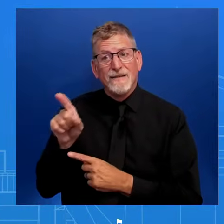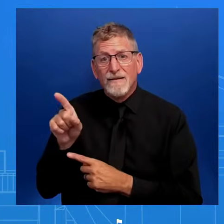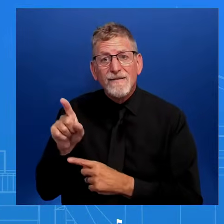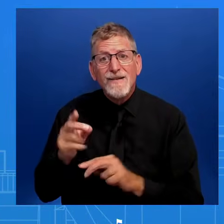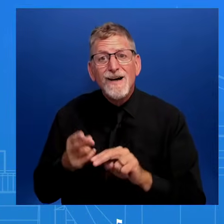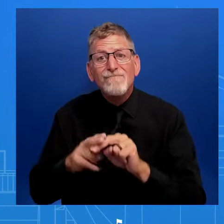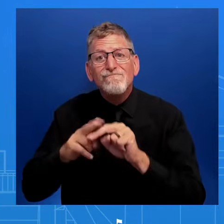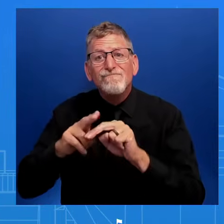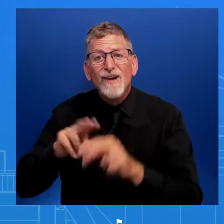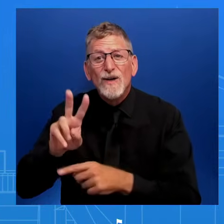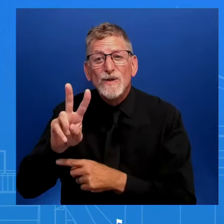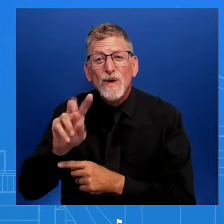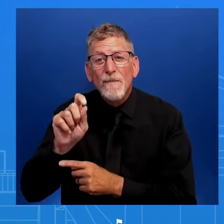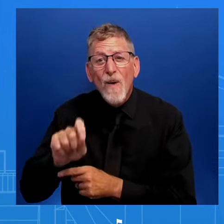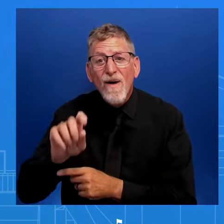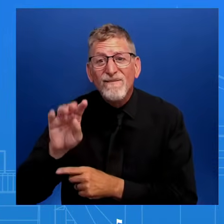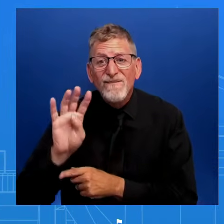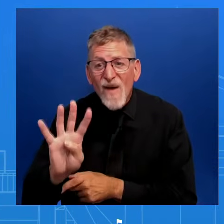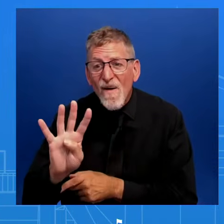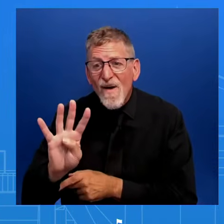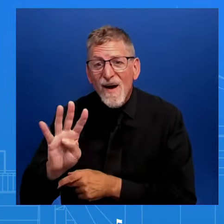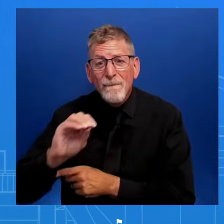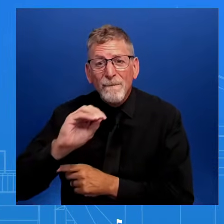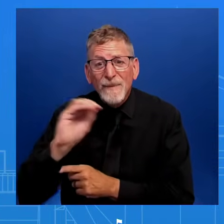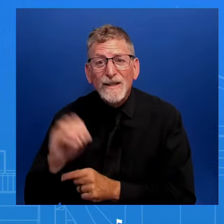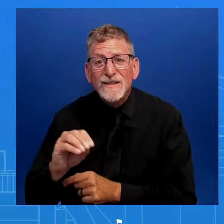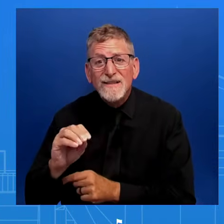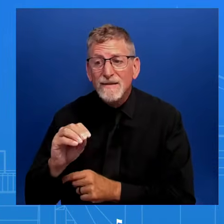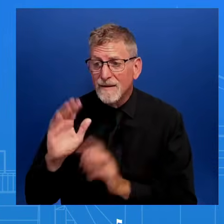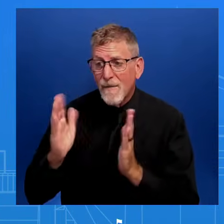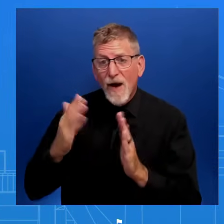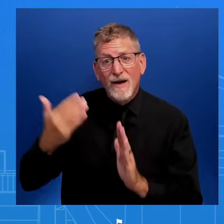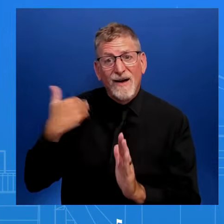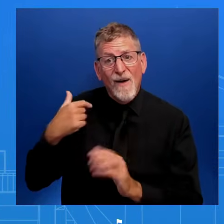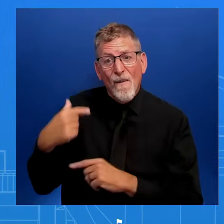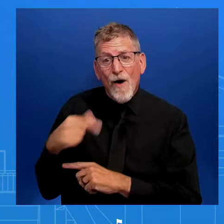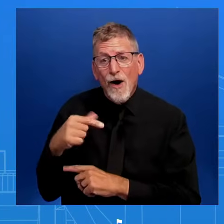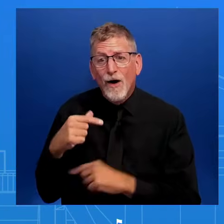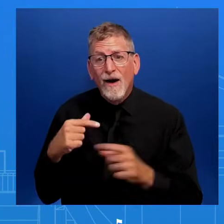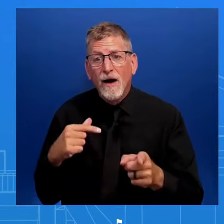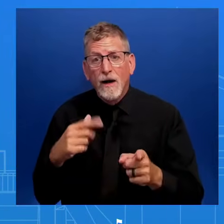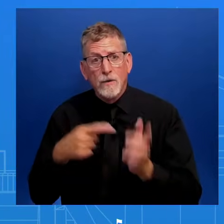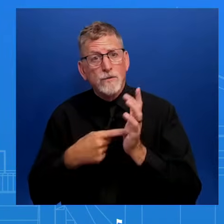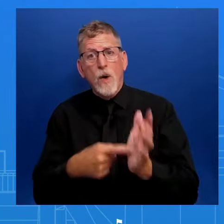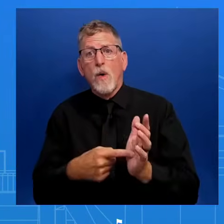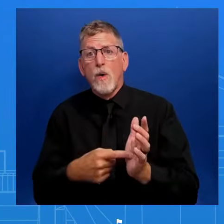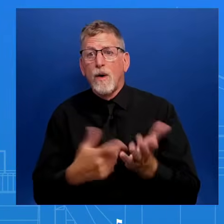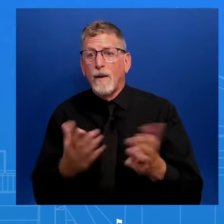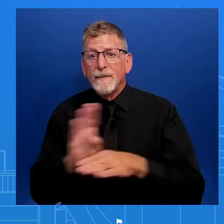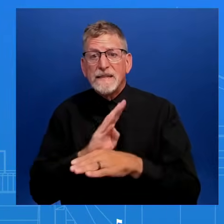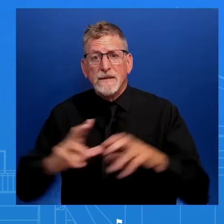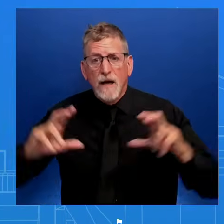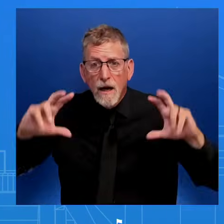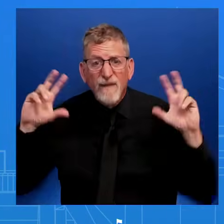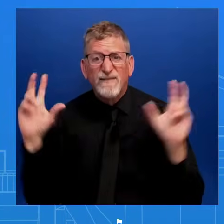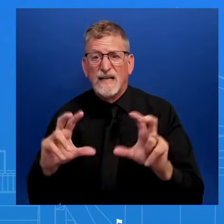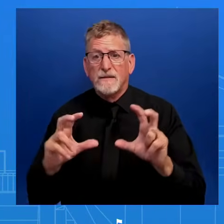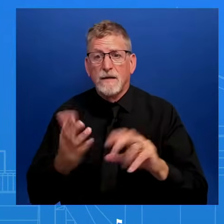like a deadly pandemic and foreign attacks on our elections. And we have consistently made clear that we believe social media companies